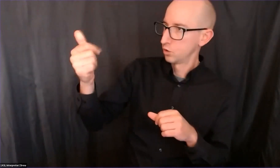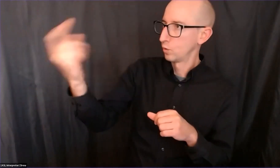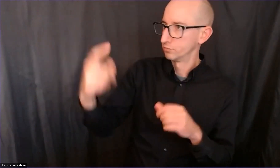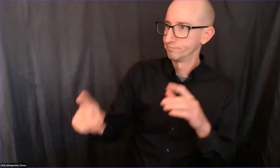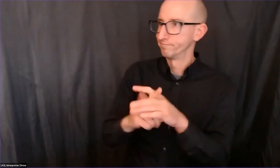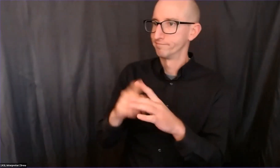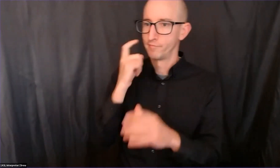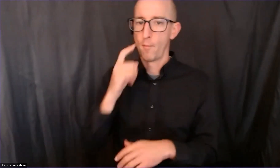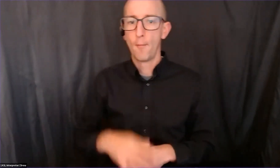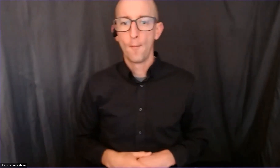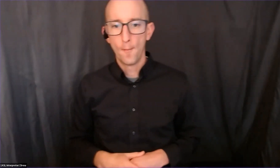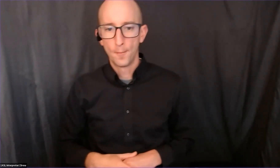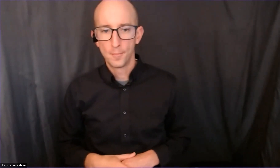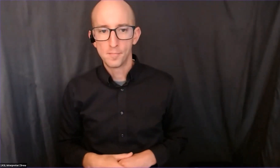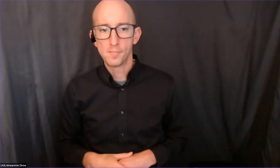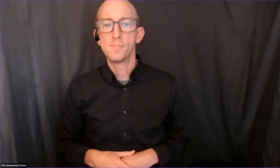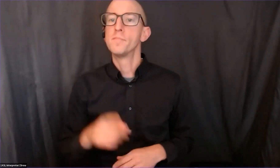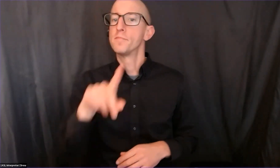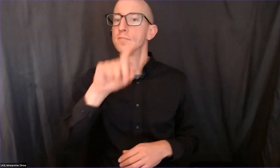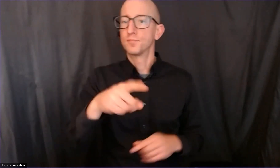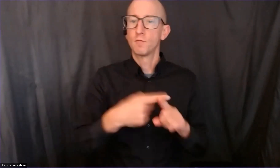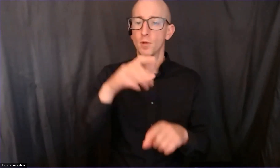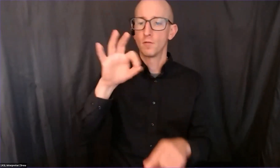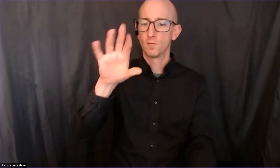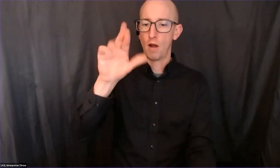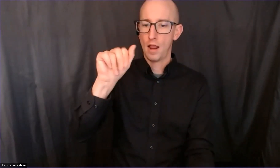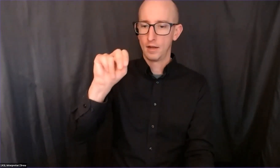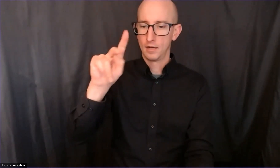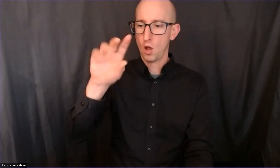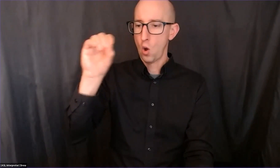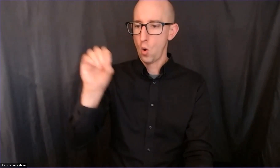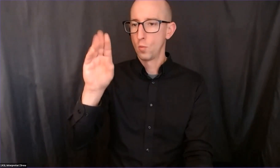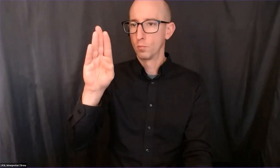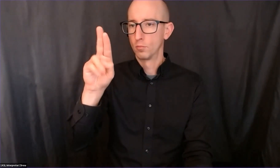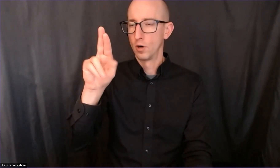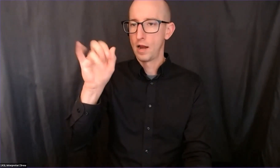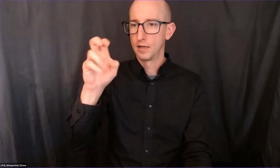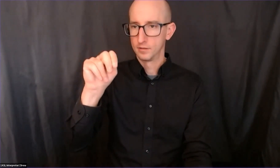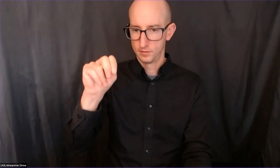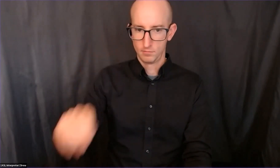in the harbors, and shore power for ocean-going vessels. Our stakeholders, including you all,